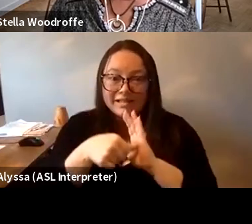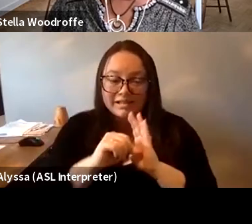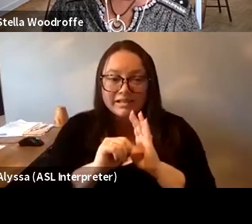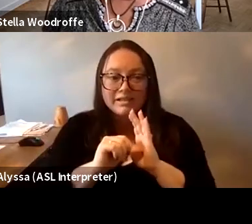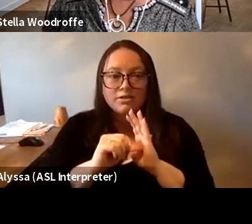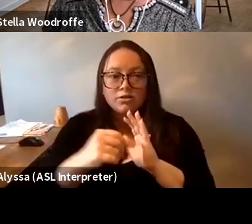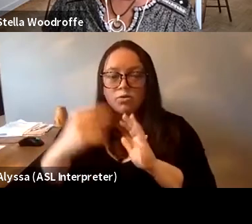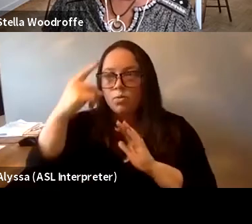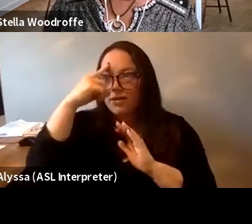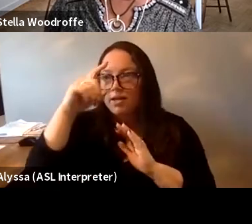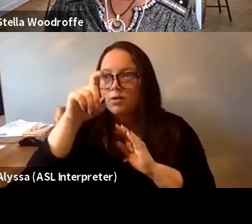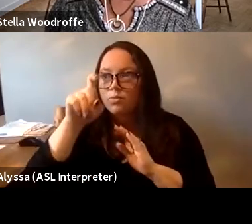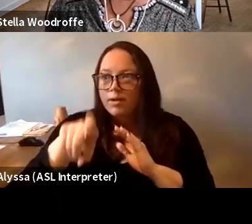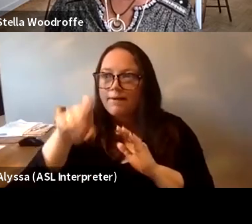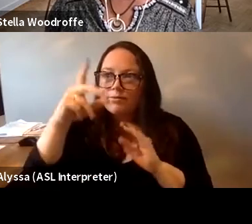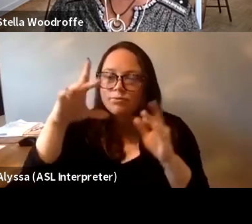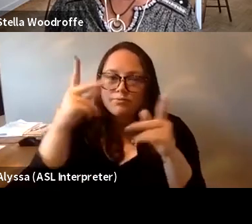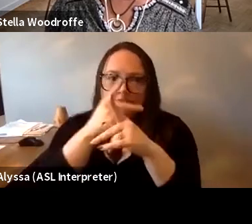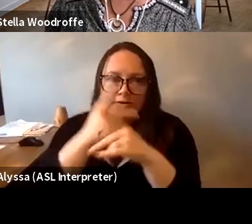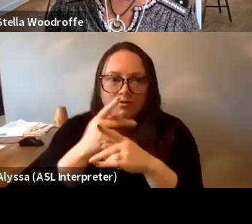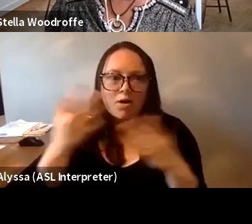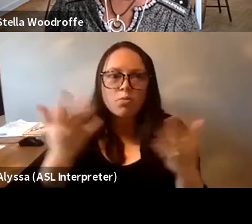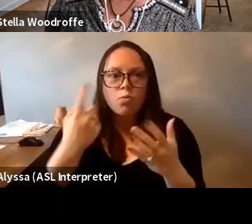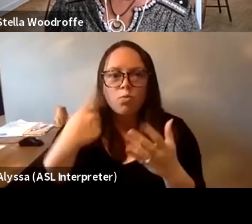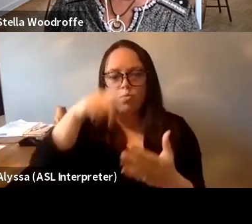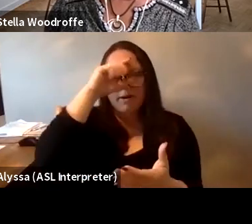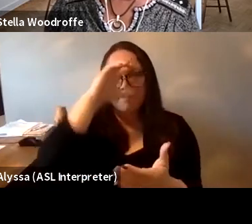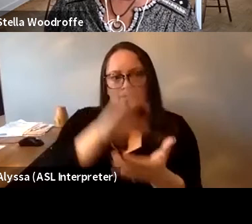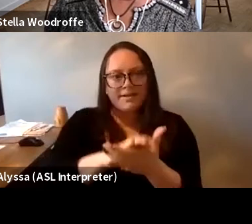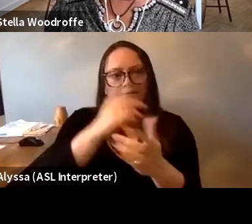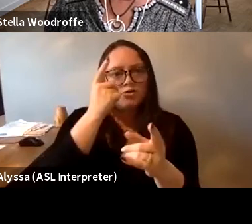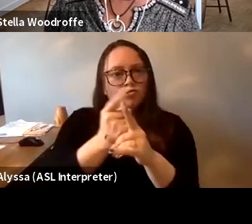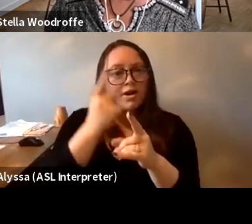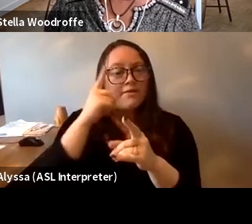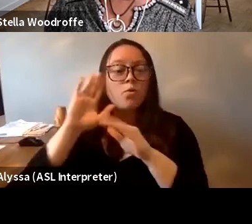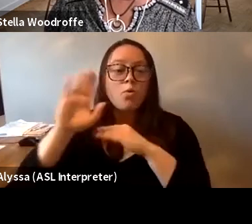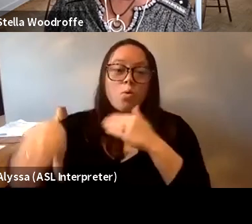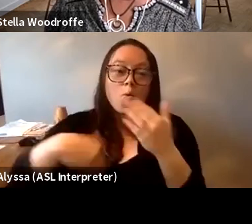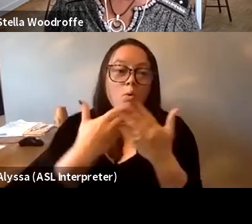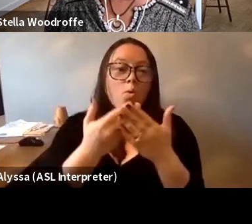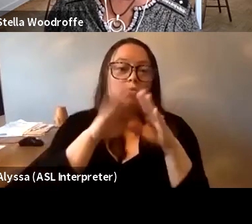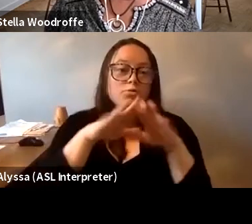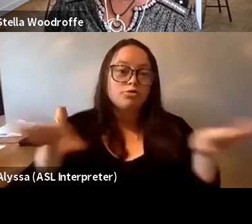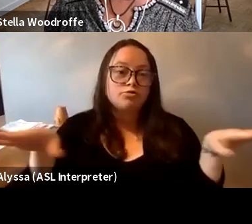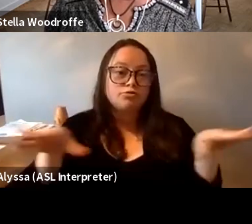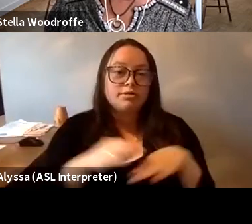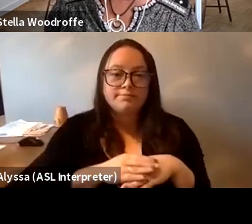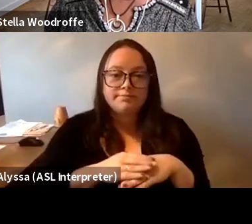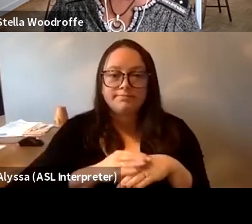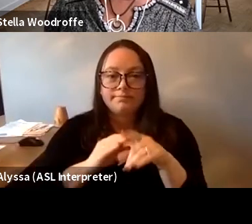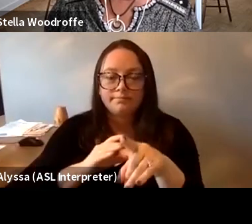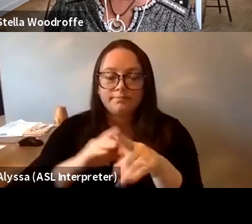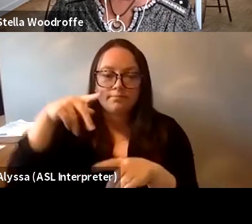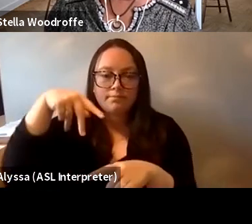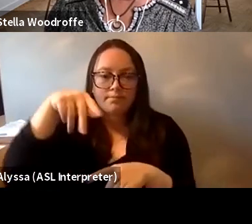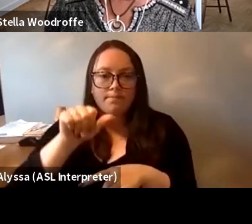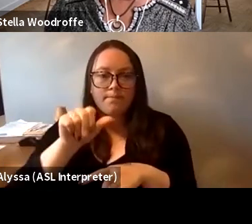of our children. And by that, I mean, Again when my son was very young, he was first